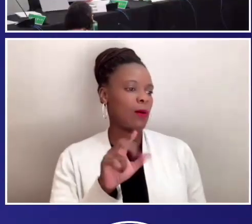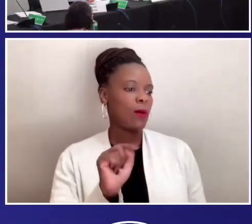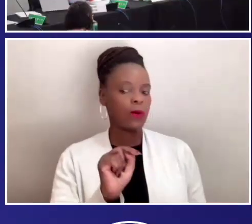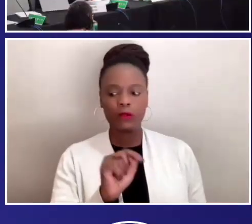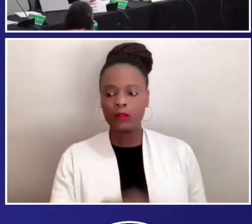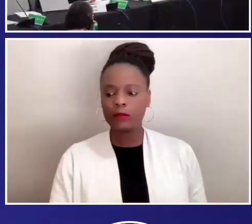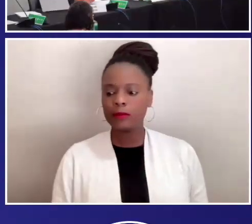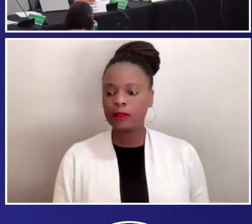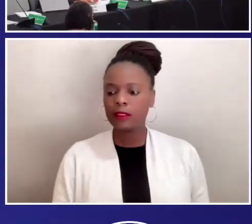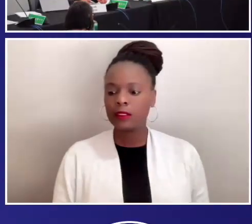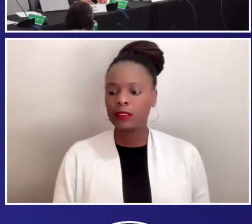then probably a comment.